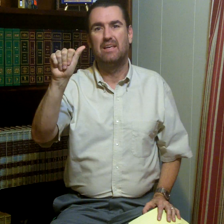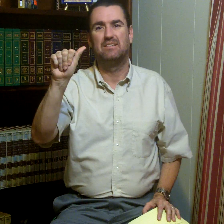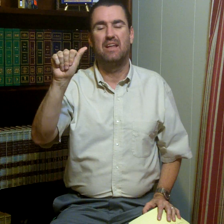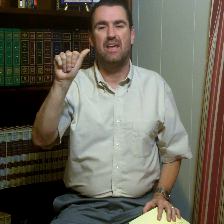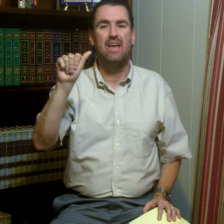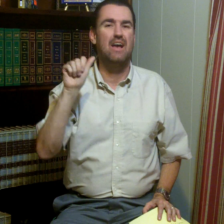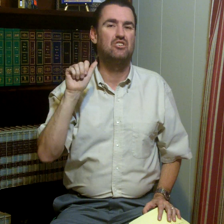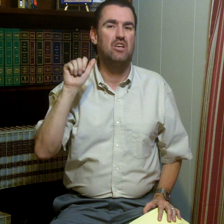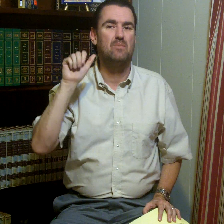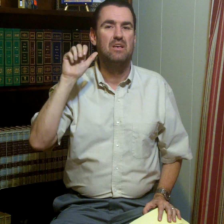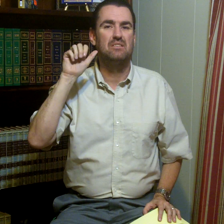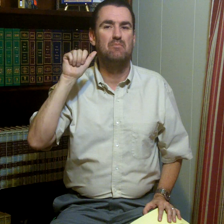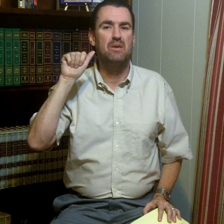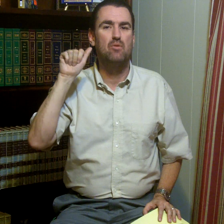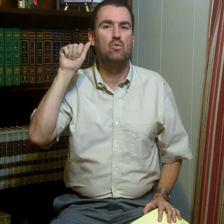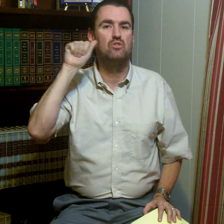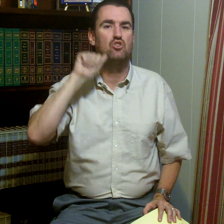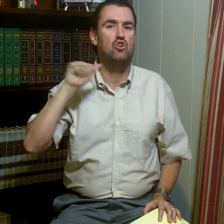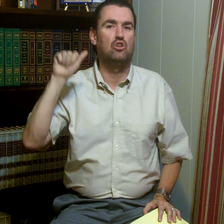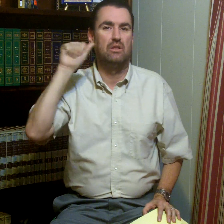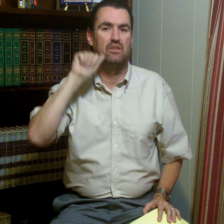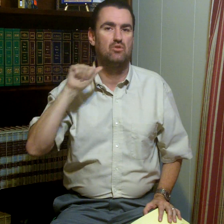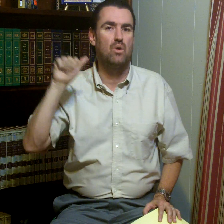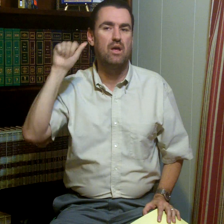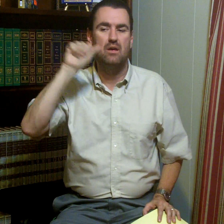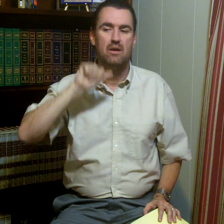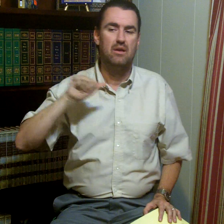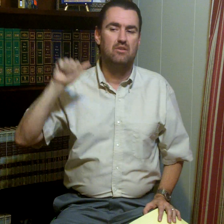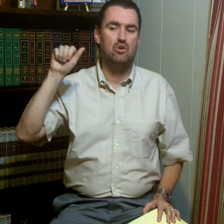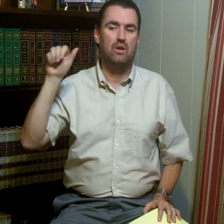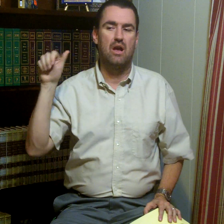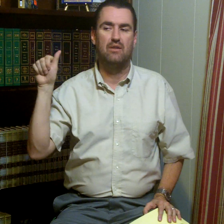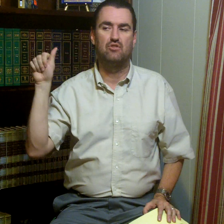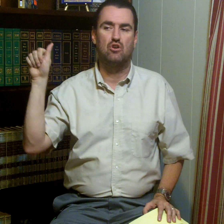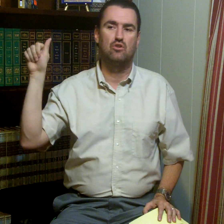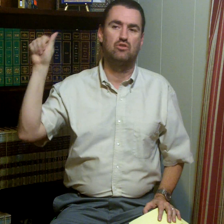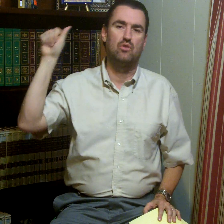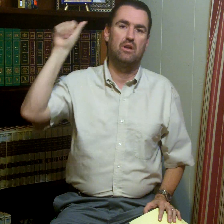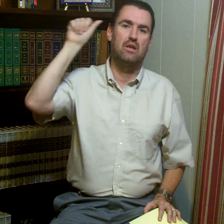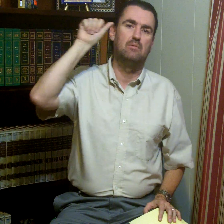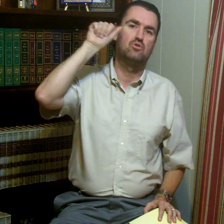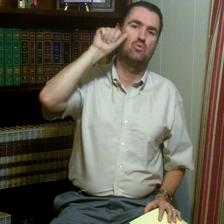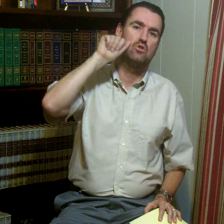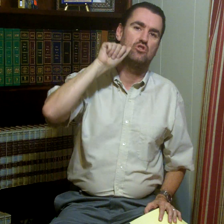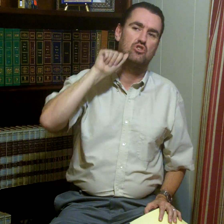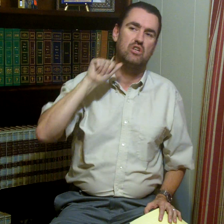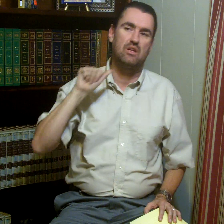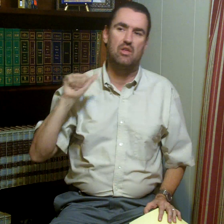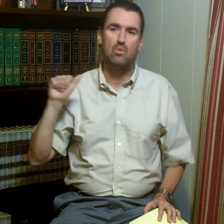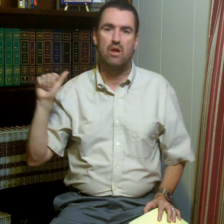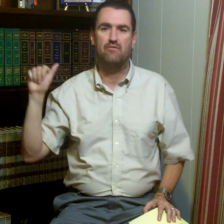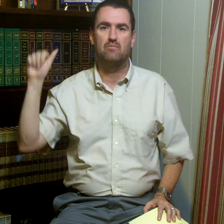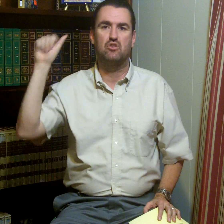is an "A" handshape some people will circle it this way so it kinda circle so that it comes toward your cheek and away from your cheek aunt